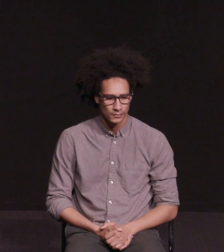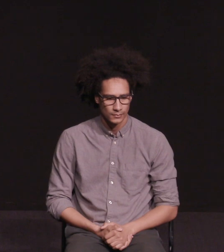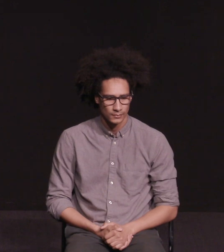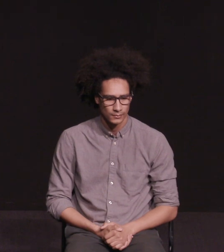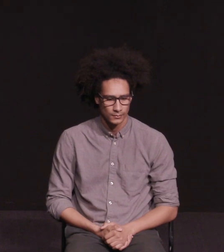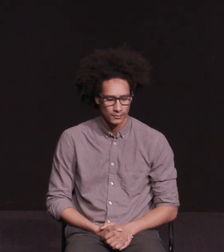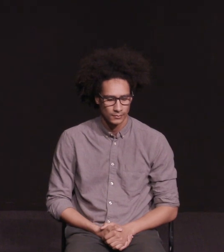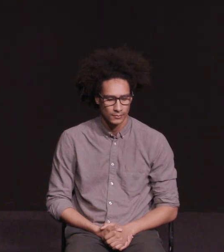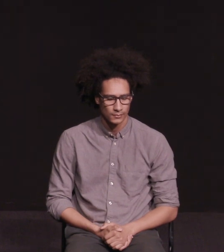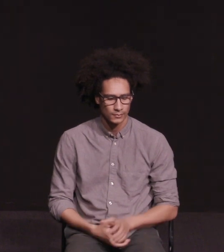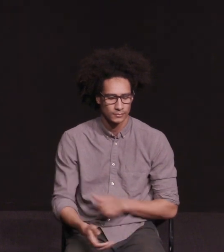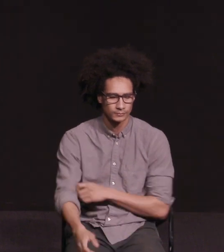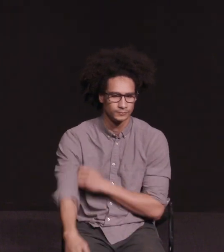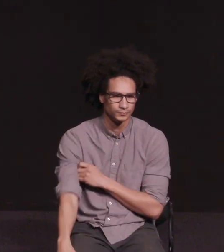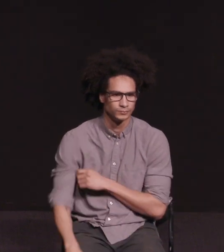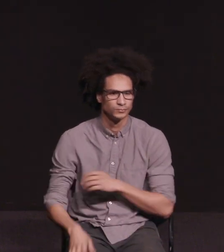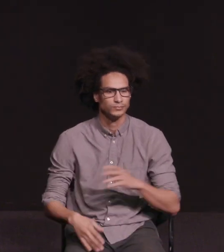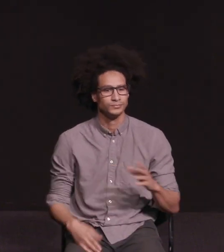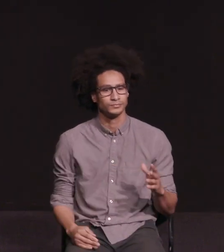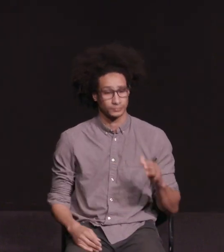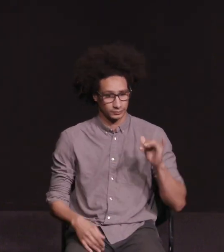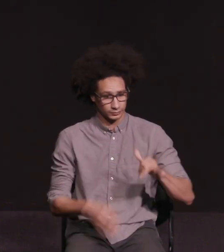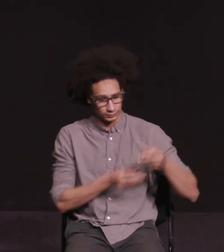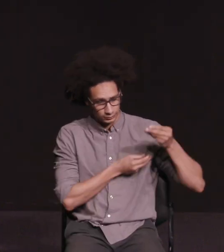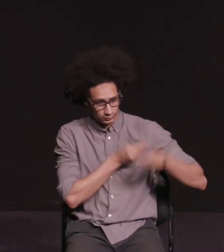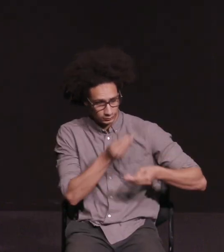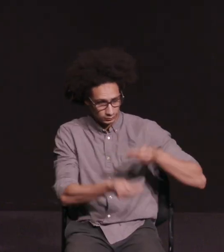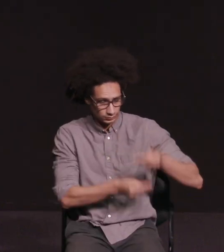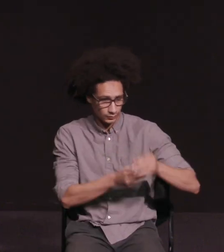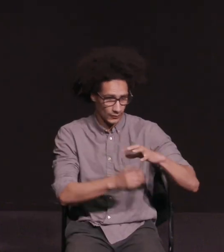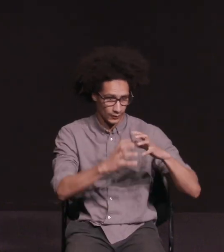The legacy of intergenerational Black storytelling has traversed